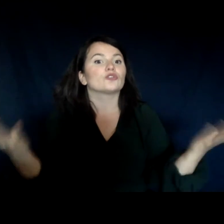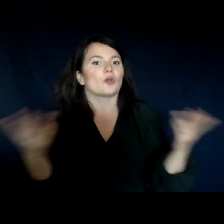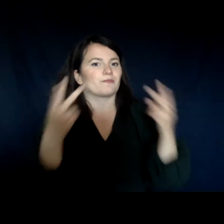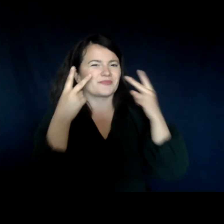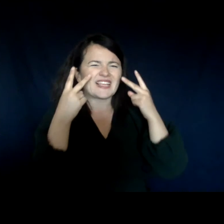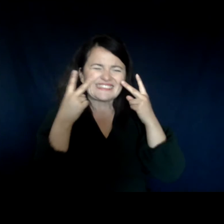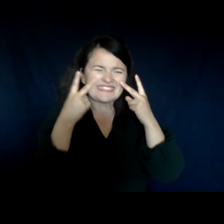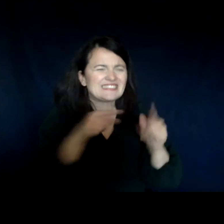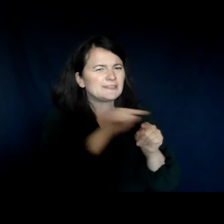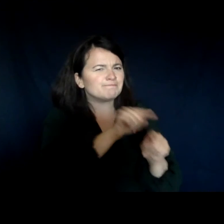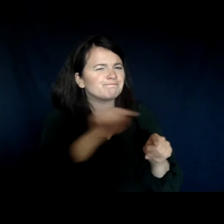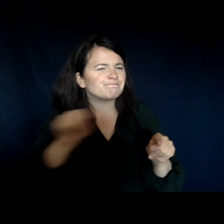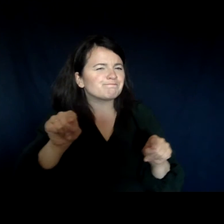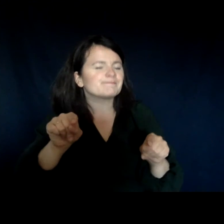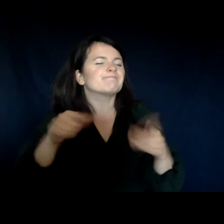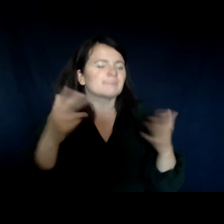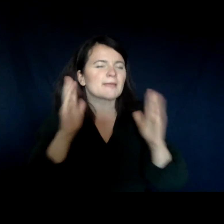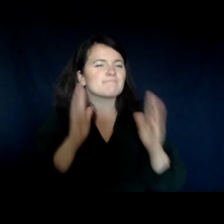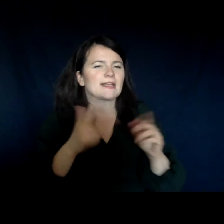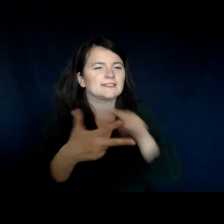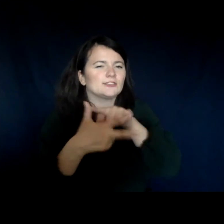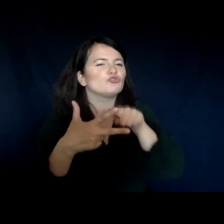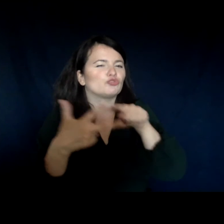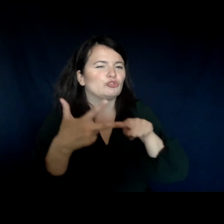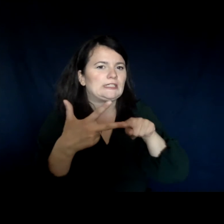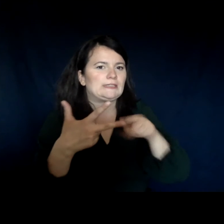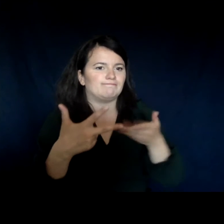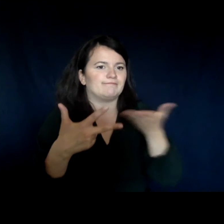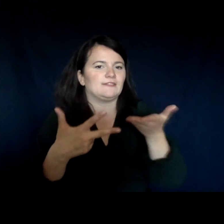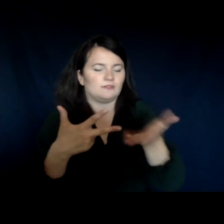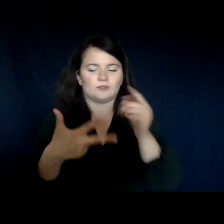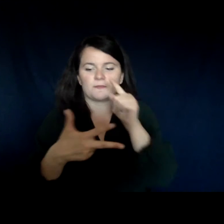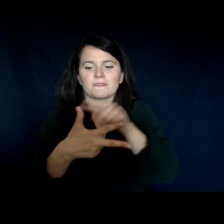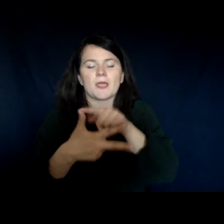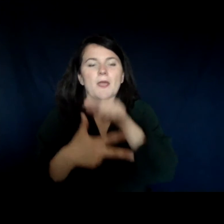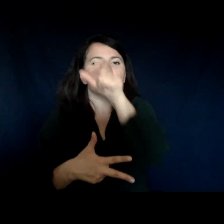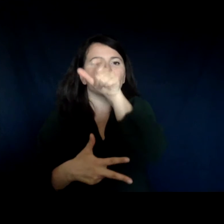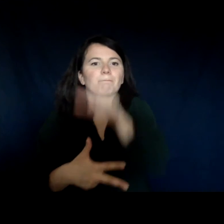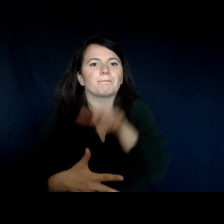One, personal protective equipment for both the people supported